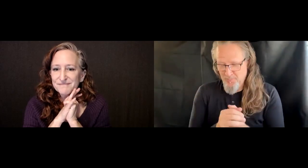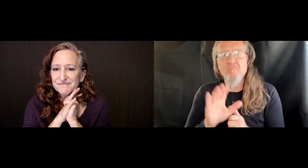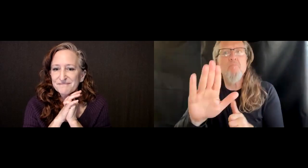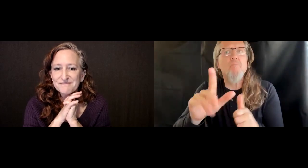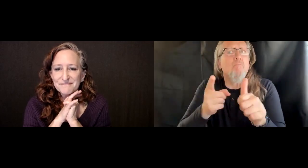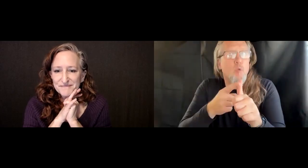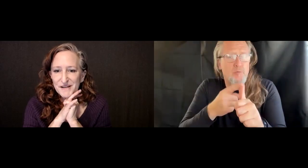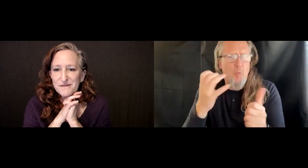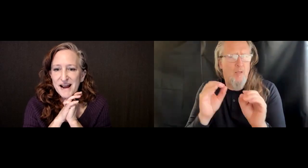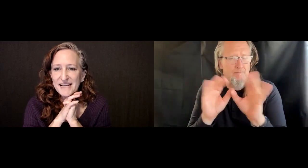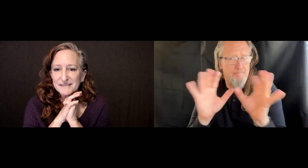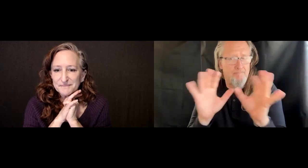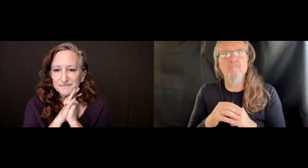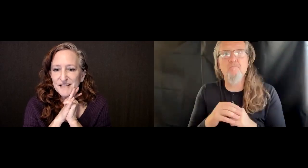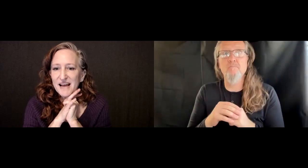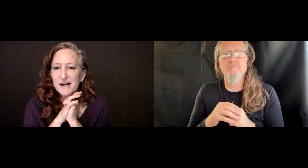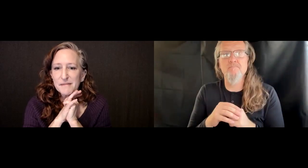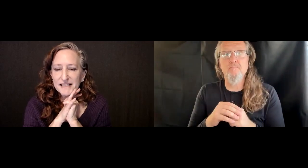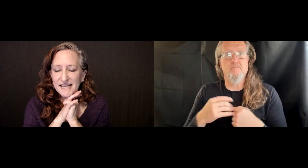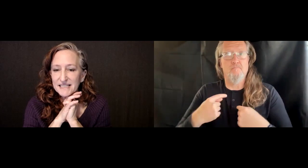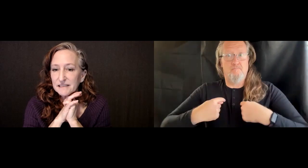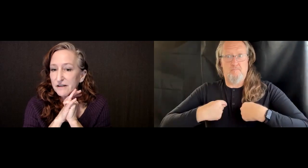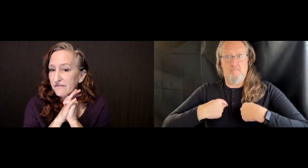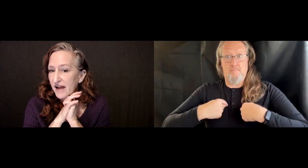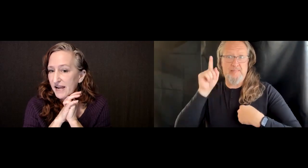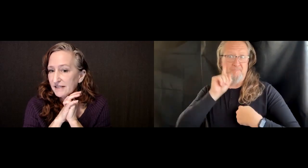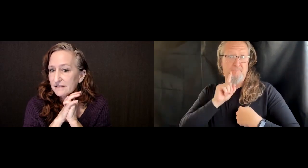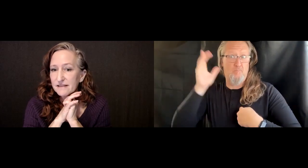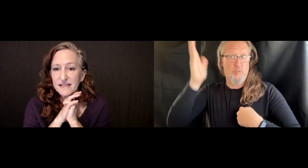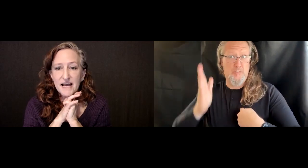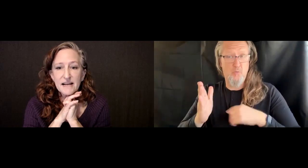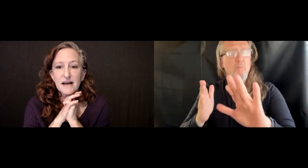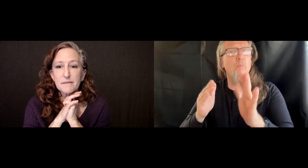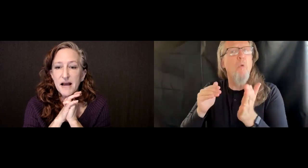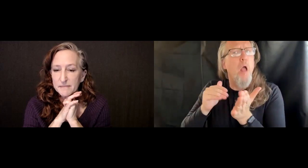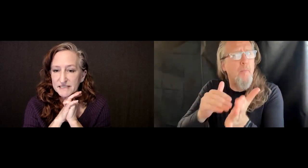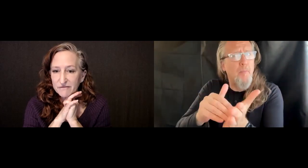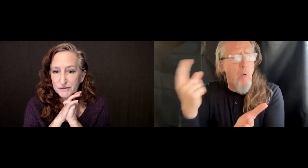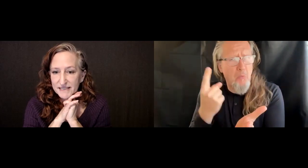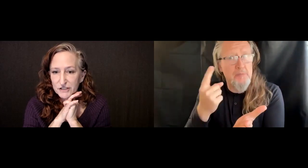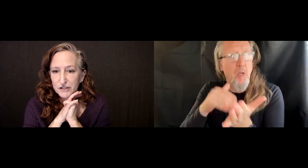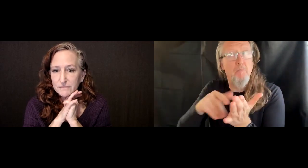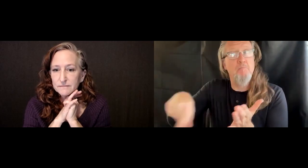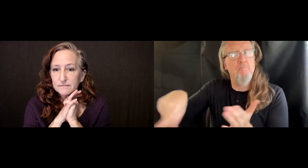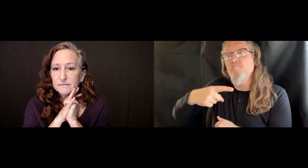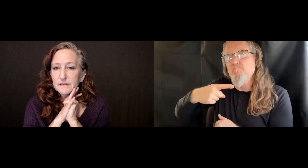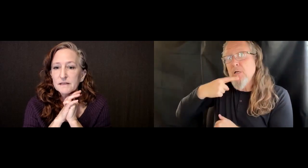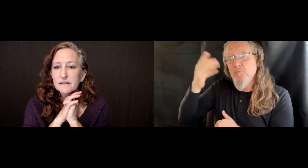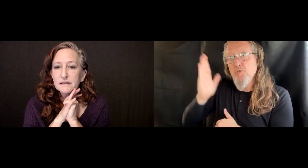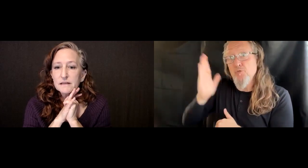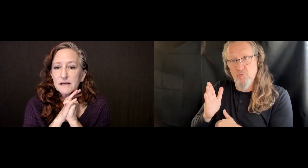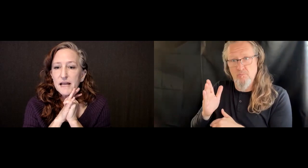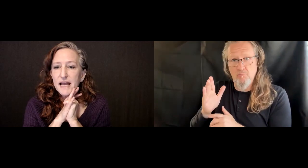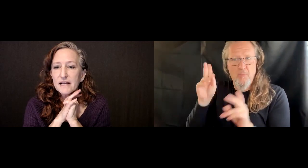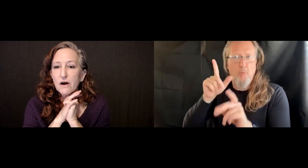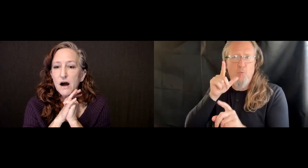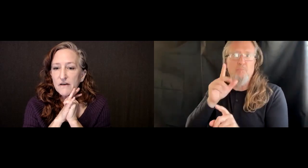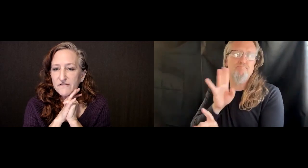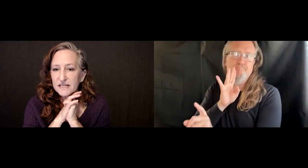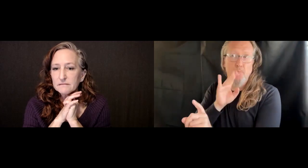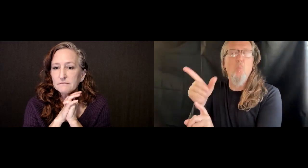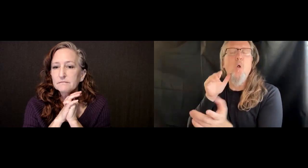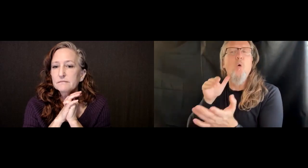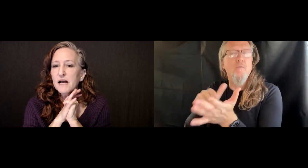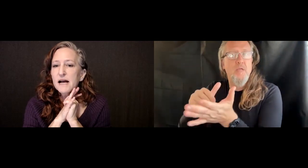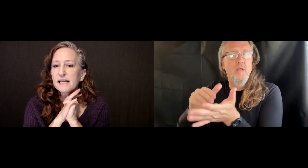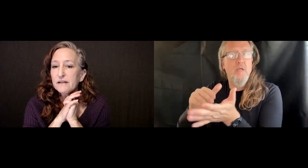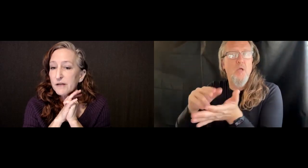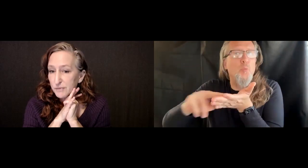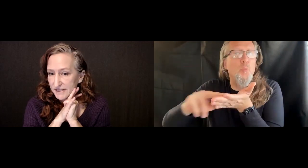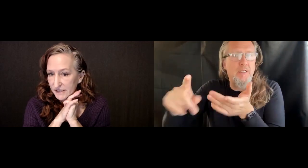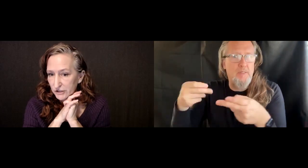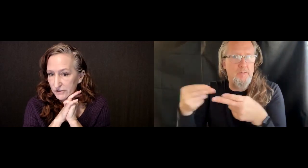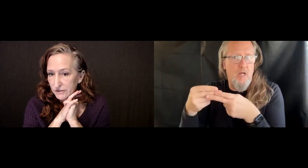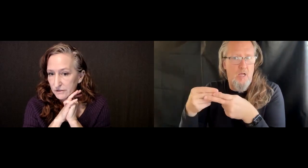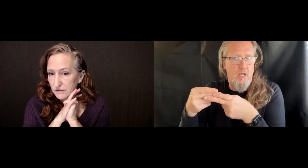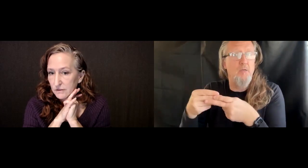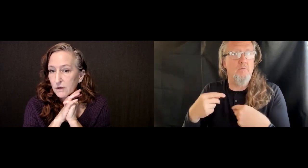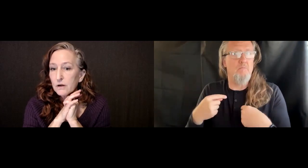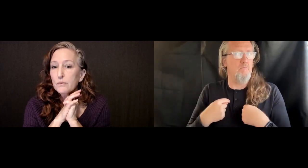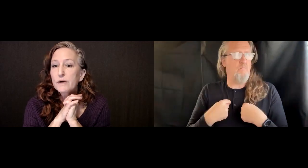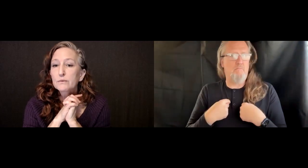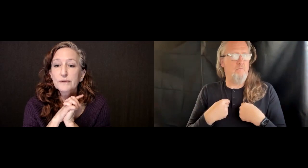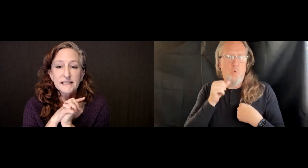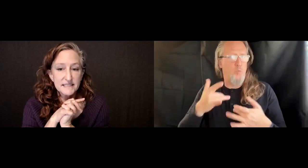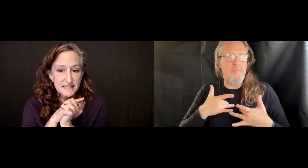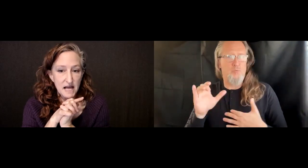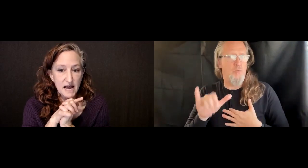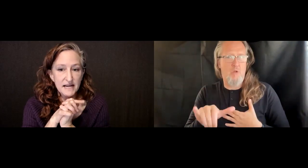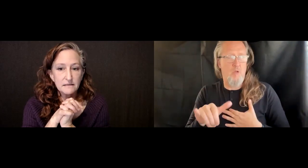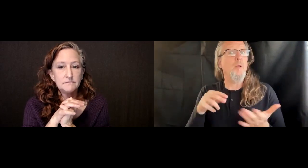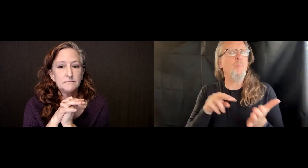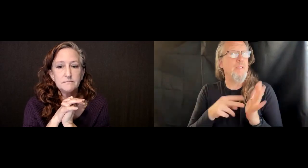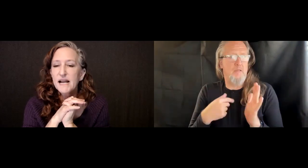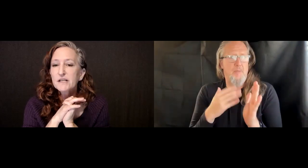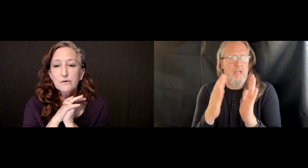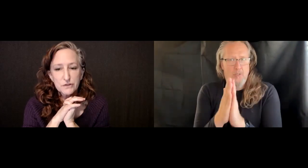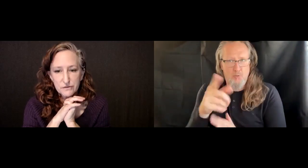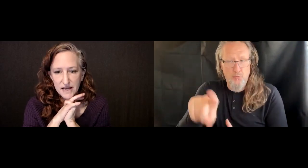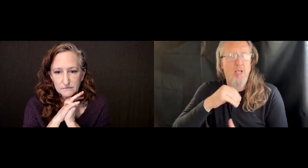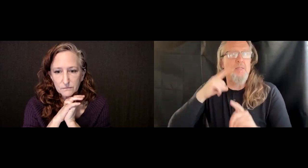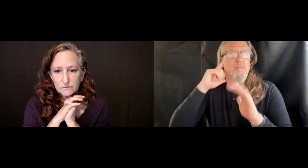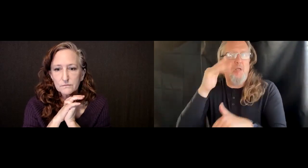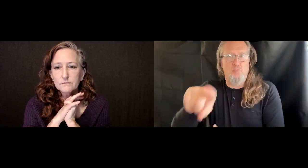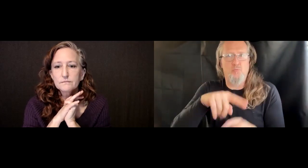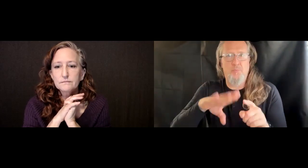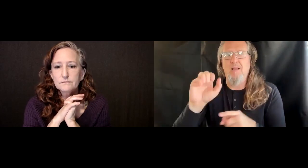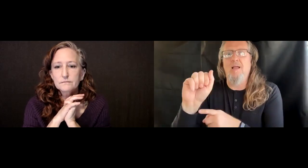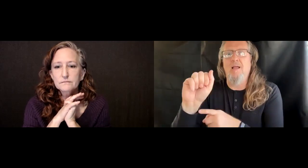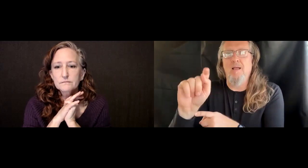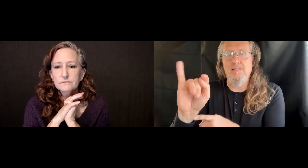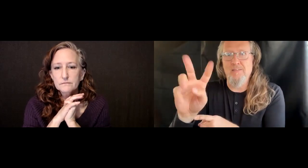Alright. I'd like to clarify that I am a deaf presenter and often hearing presenters will read the slide, but I don't do that